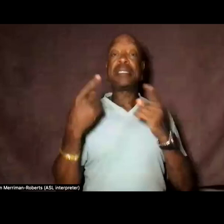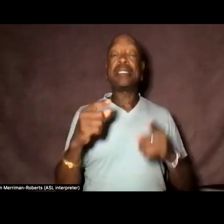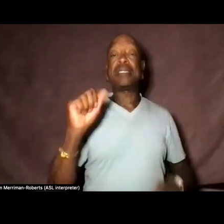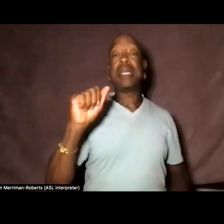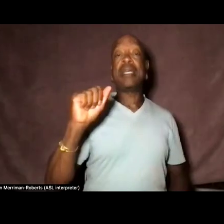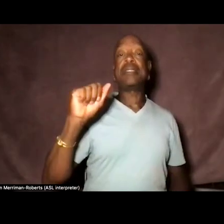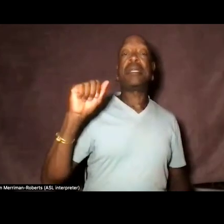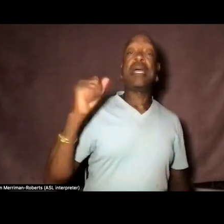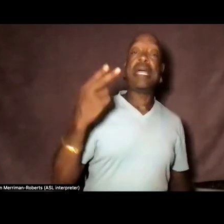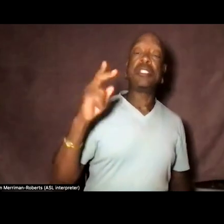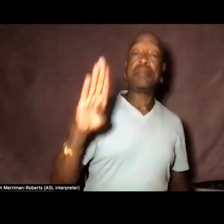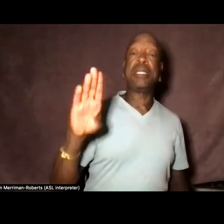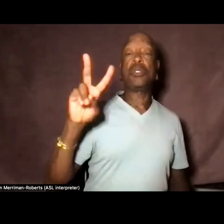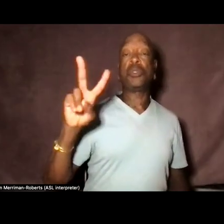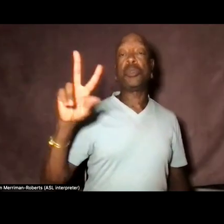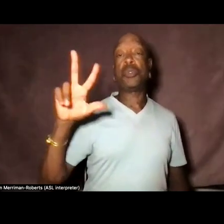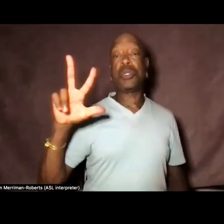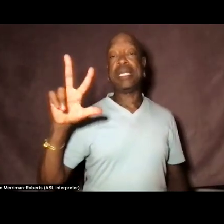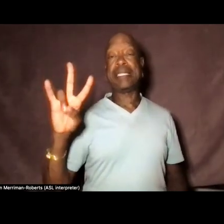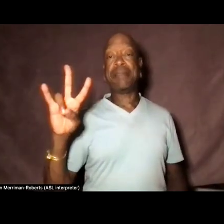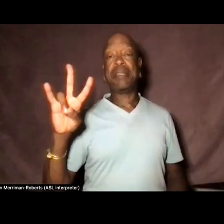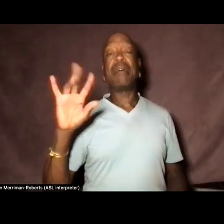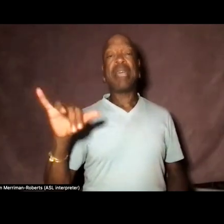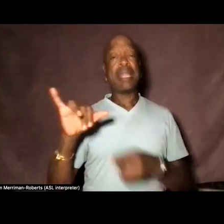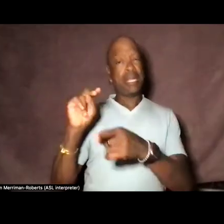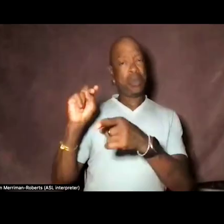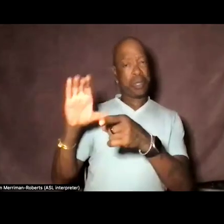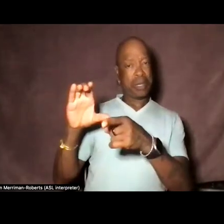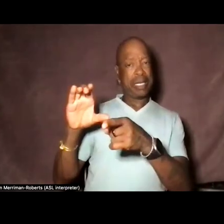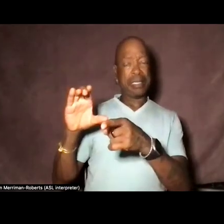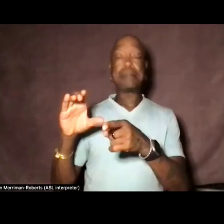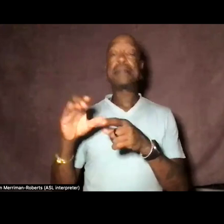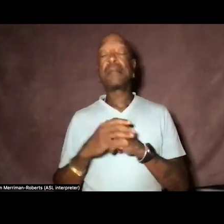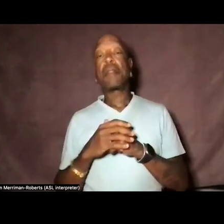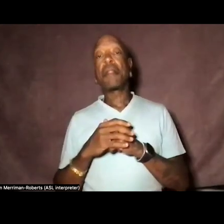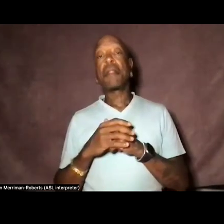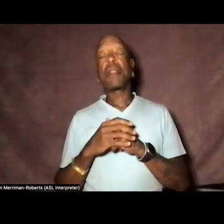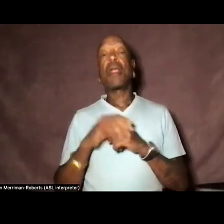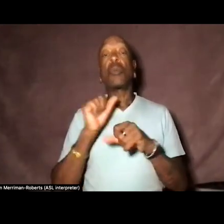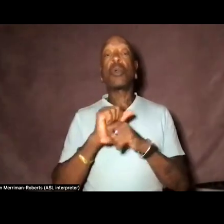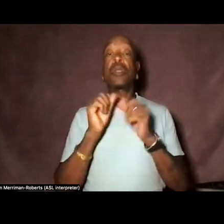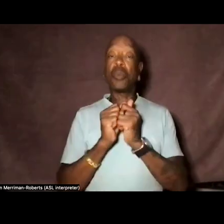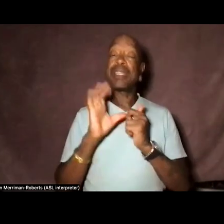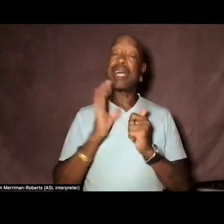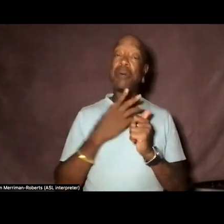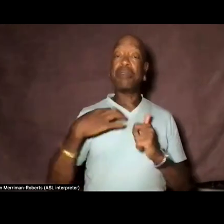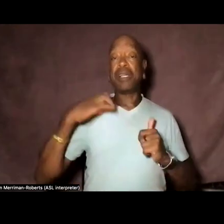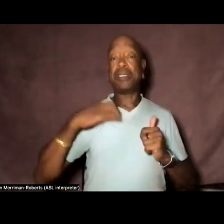anti-mass bill emerged in North Carolina working with our volunteers across the country we started